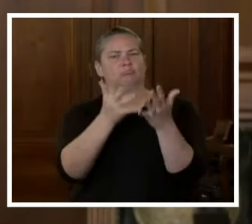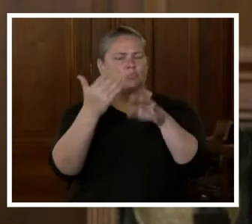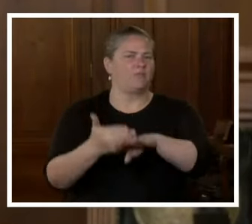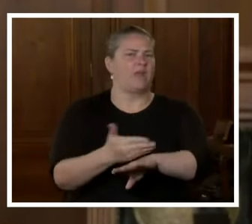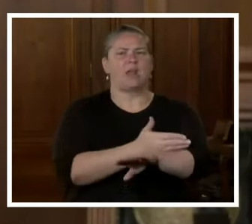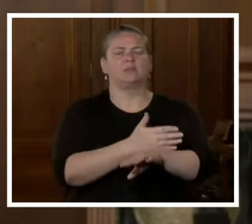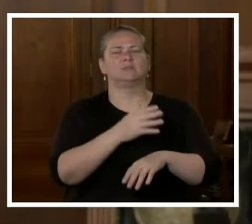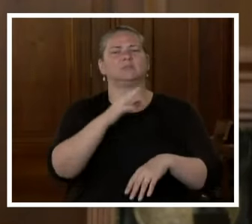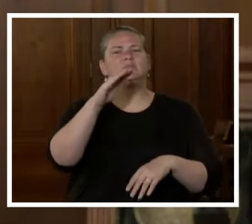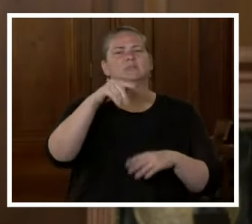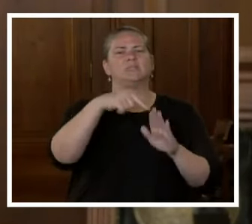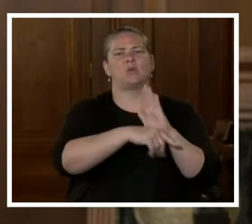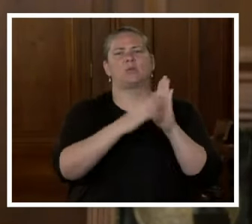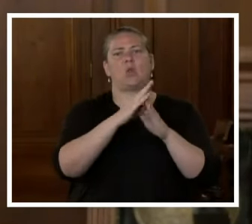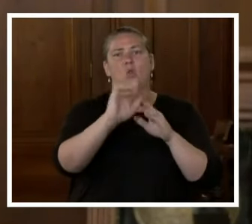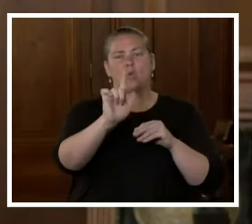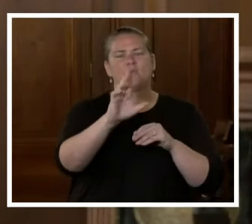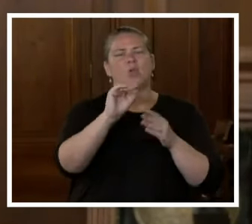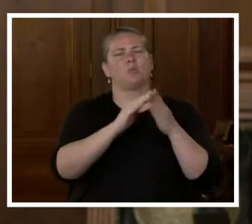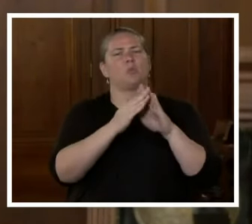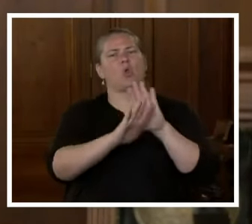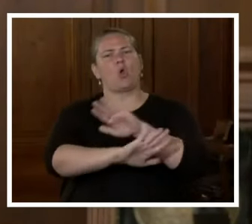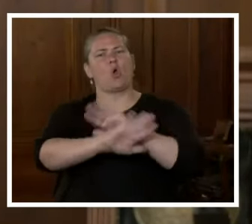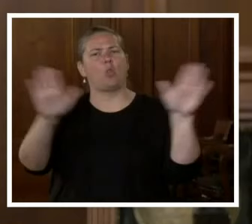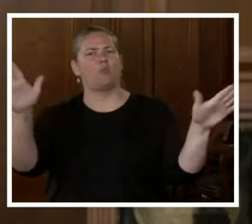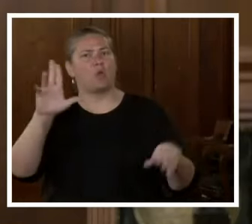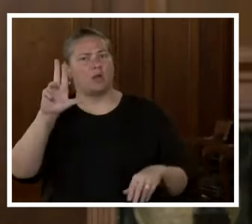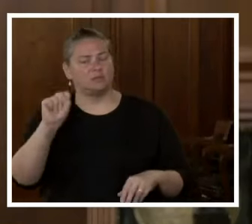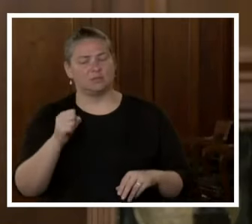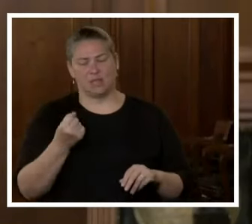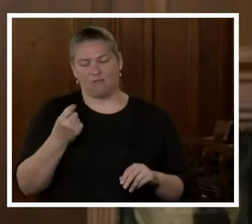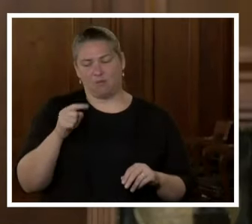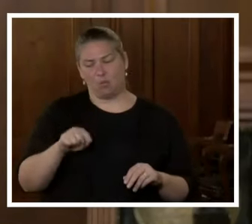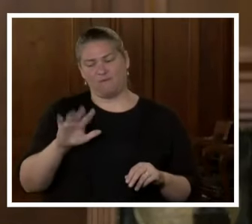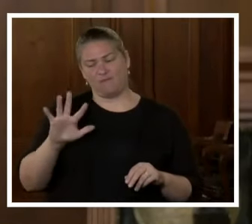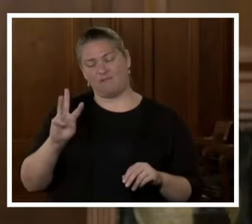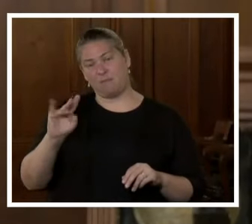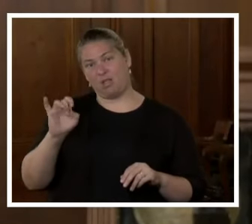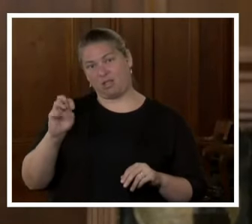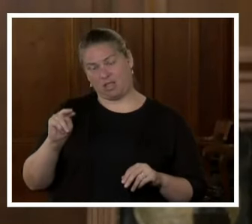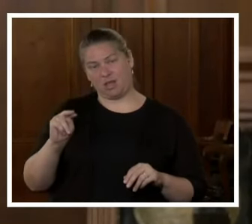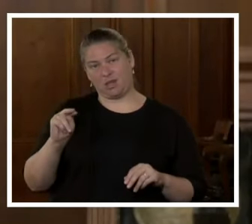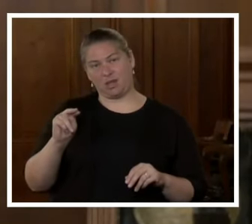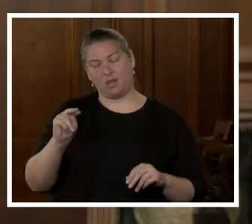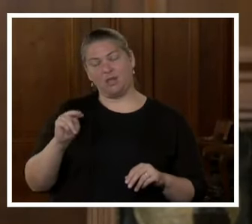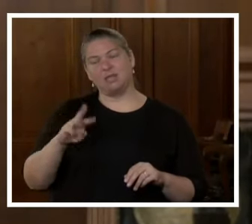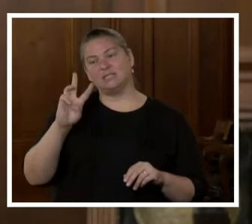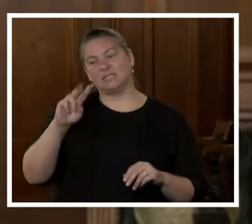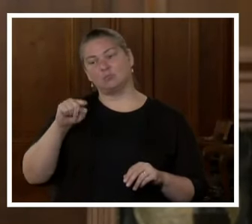STEP. LET'S MAKE SURE THAT THIS IS A TRANSFORMATIONAL STEP. I'M GOING TO DO EVERYTHING I CAN FROM THE GOVERNMENT SIDE TO